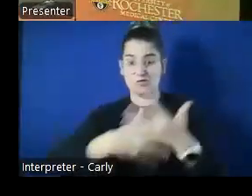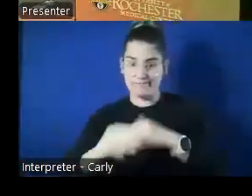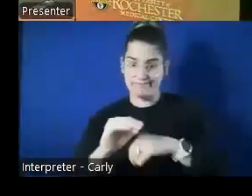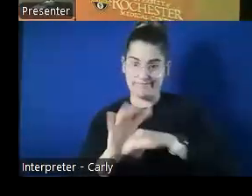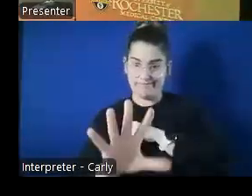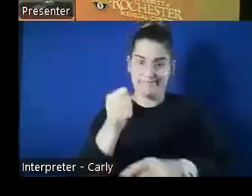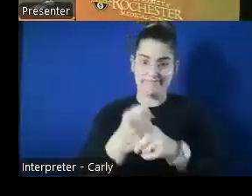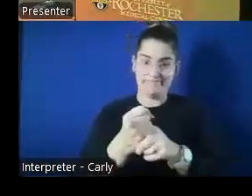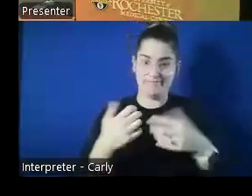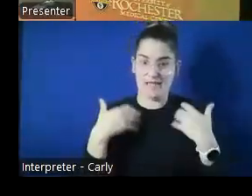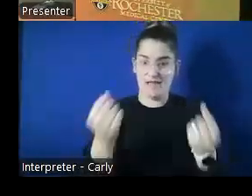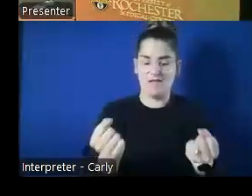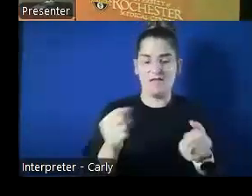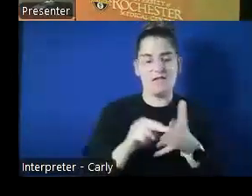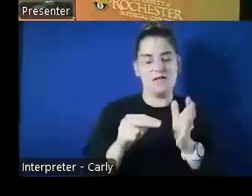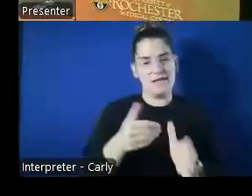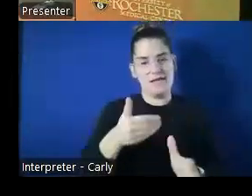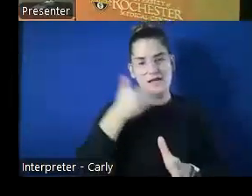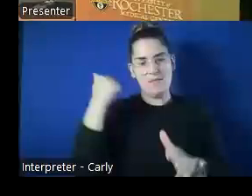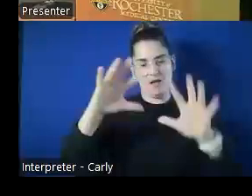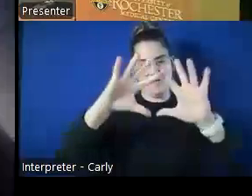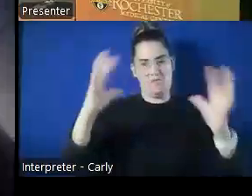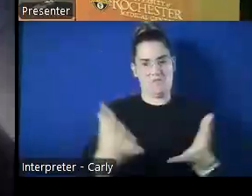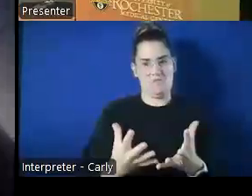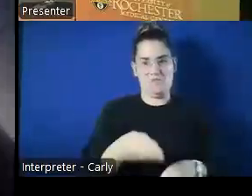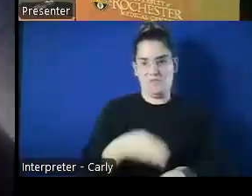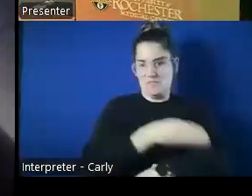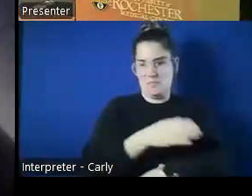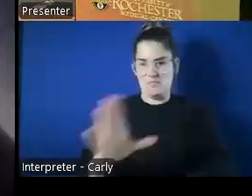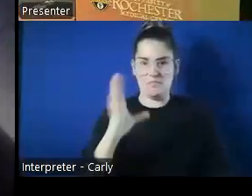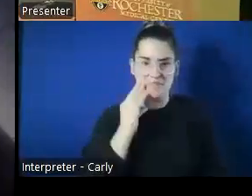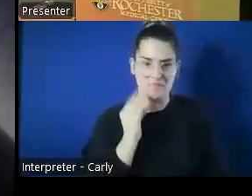do a better job of helping these patients and hopefully you'll get to see a little bit of